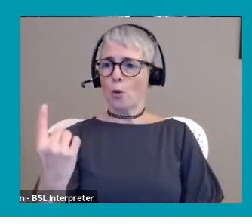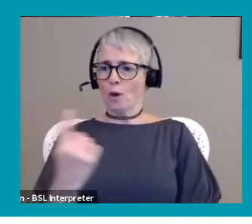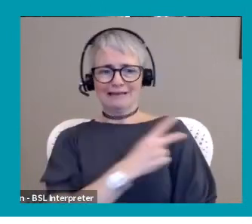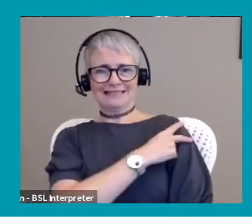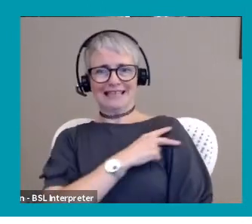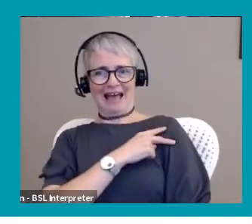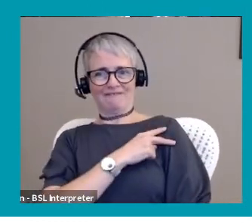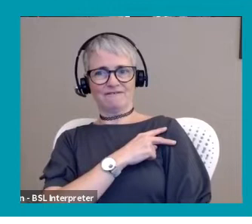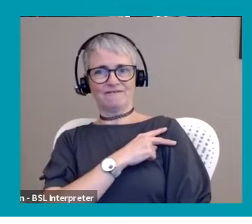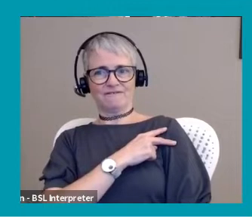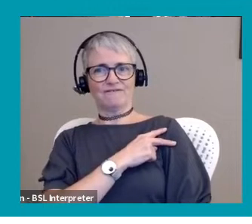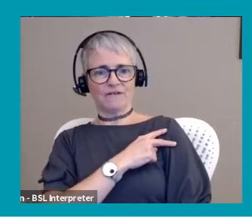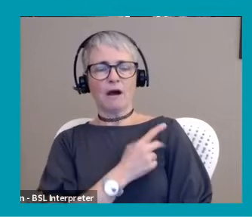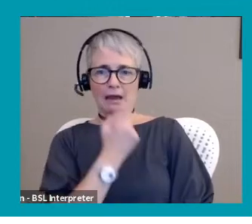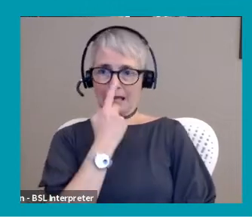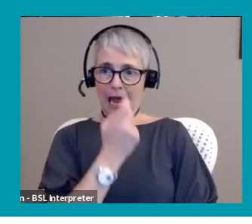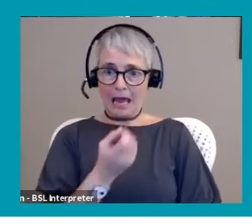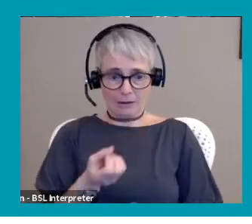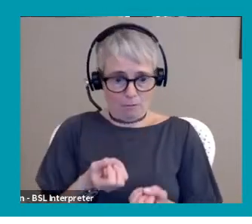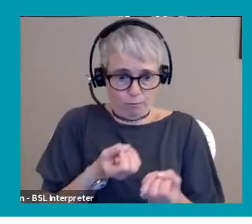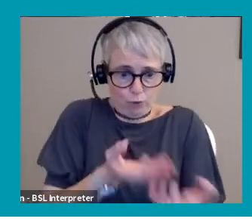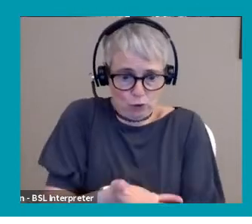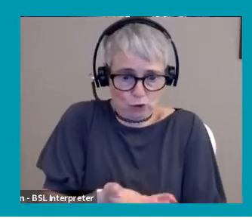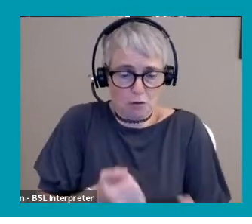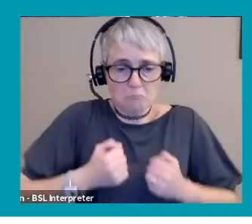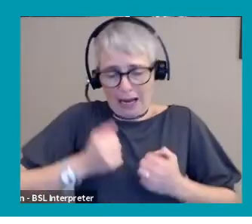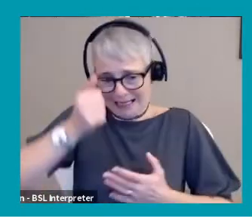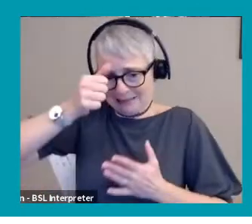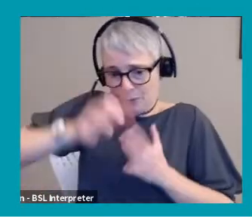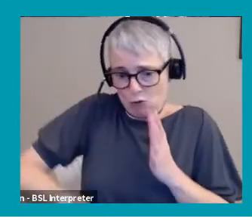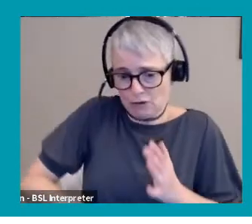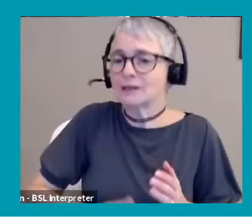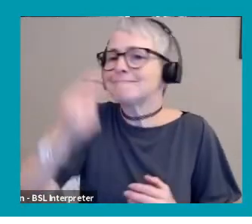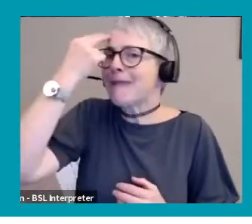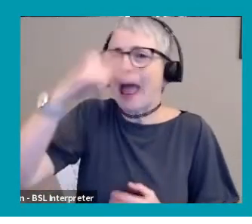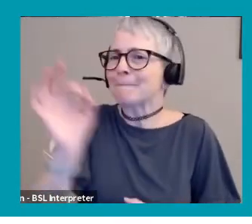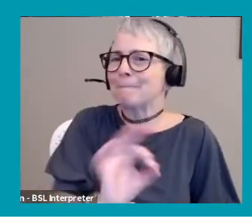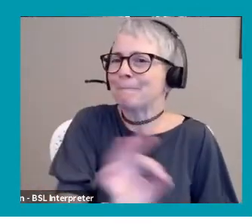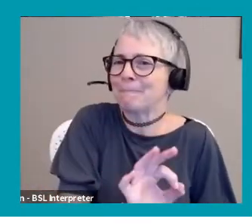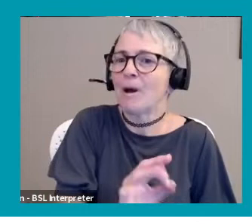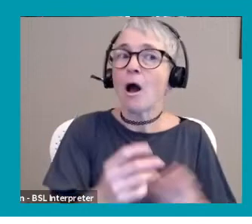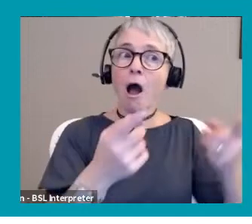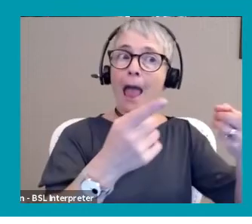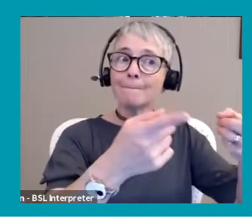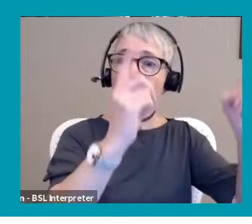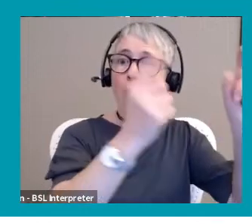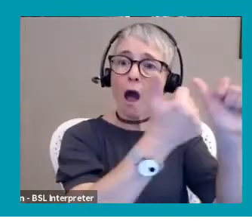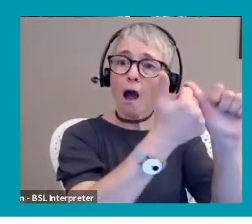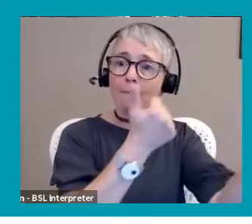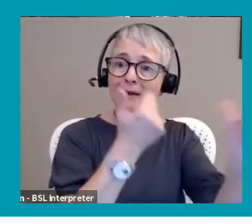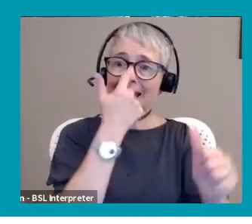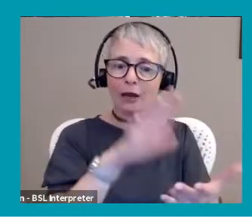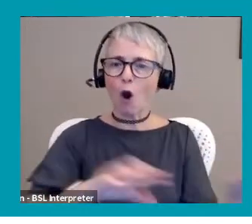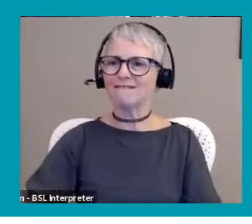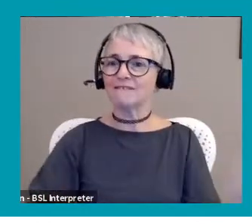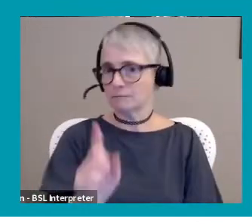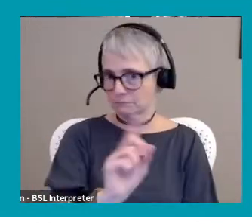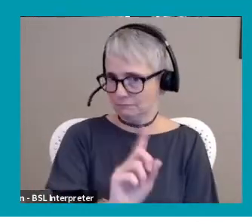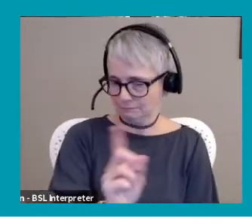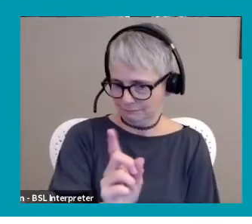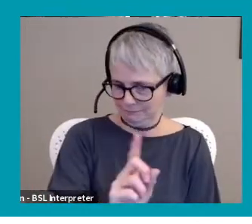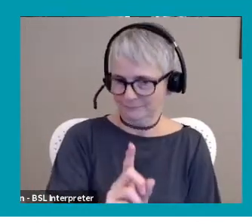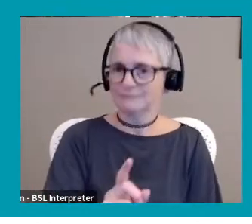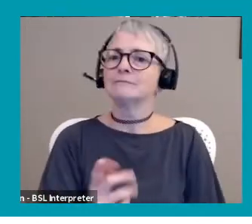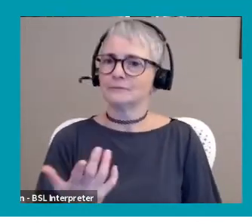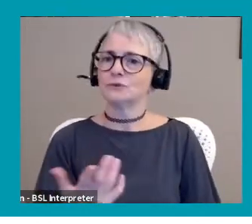employed that anonymously and everyone that's registered on glass door has a